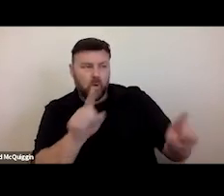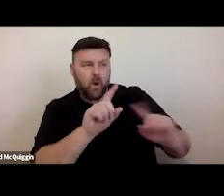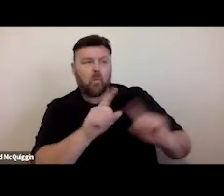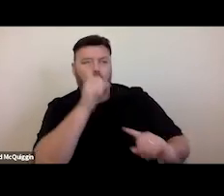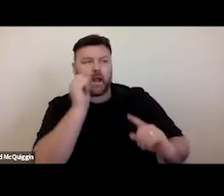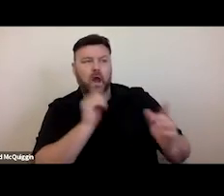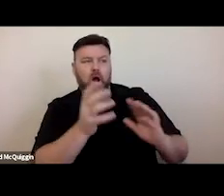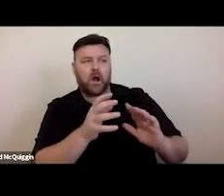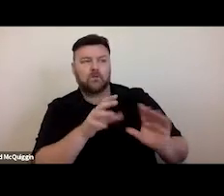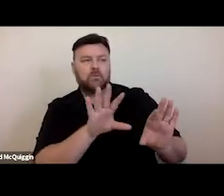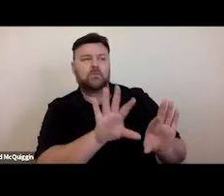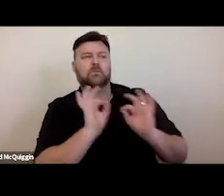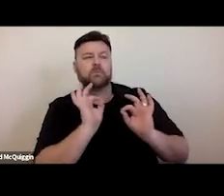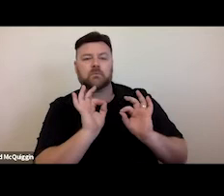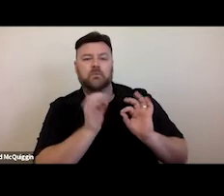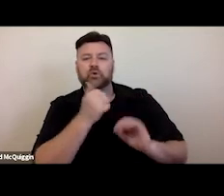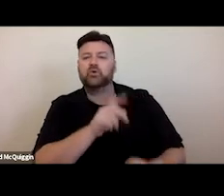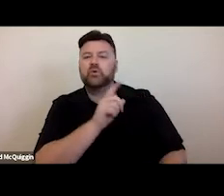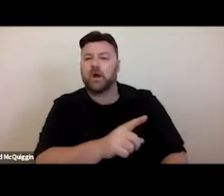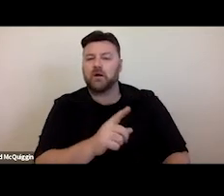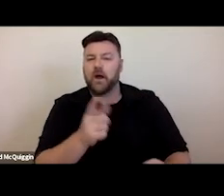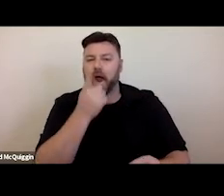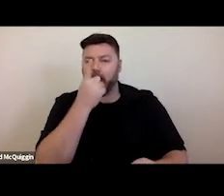people obviously like it, what can I do, and I'm guessing this is the